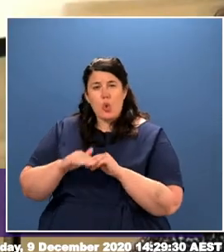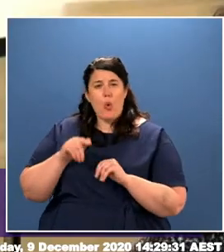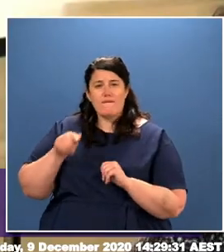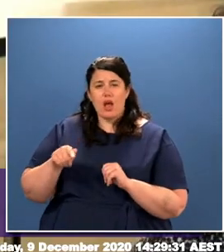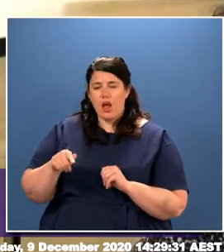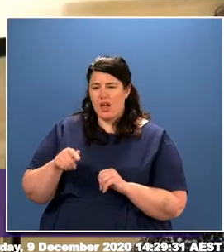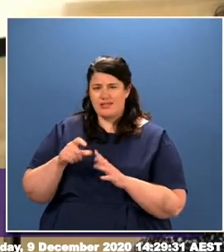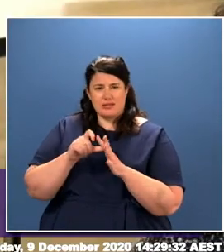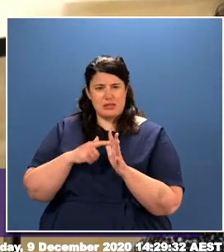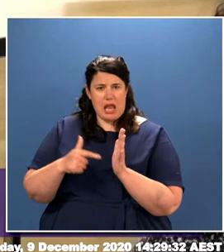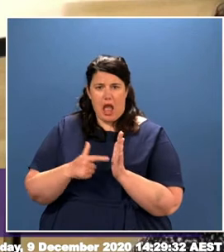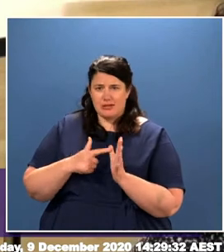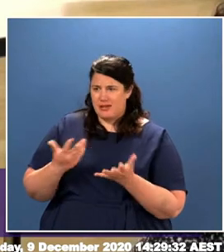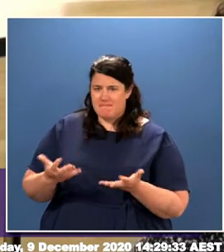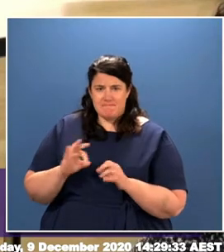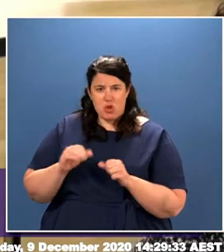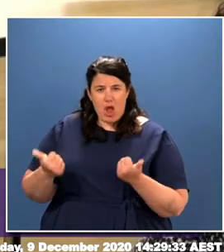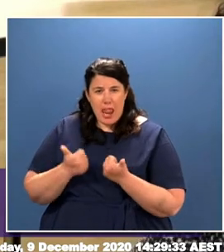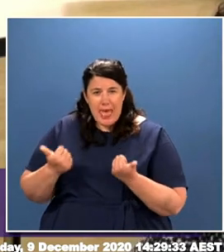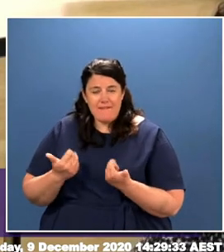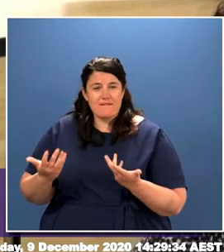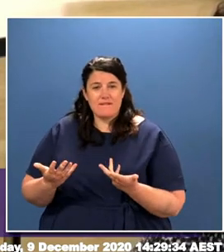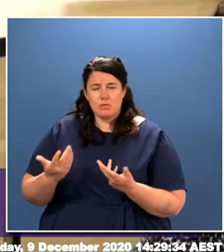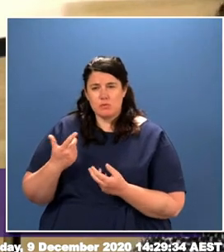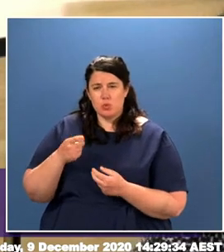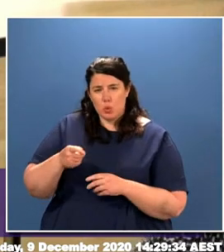experience with disability, and I'm just wondering if you can perhaps give us